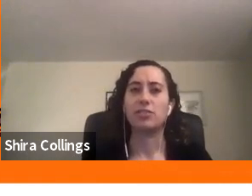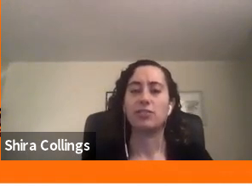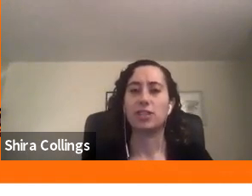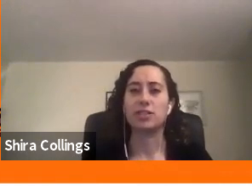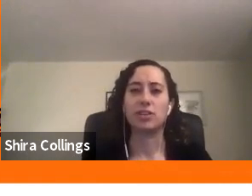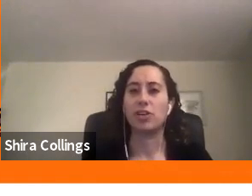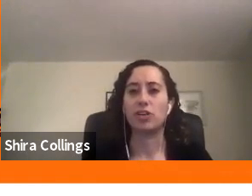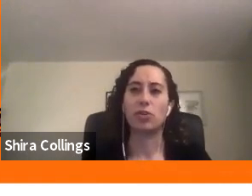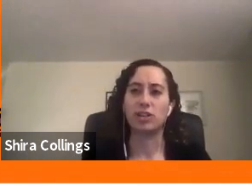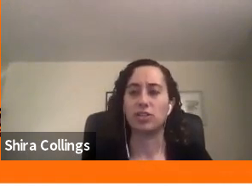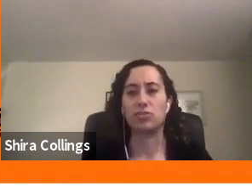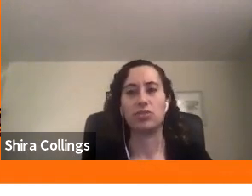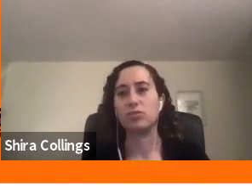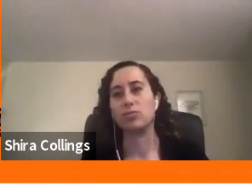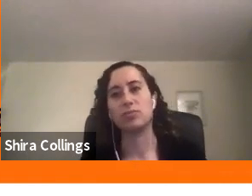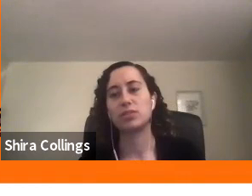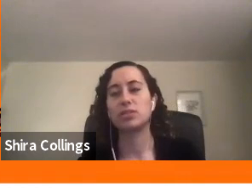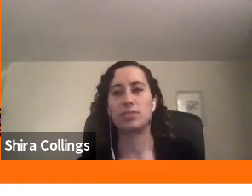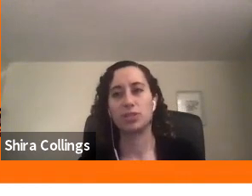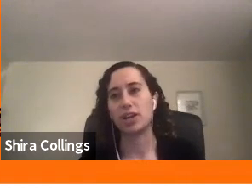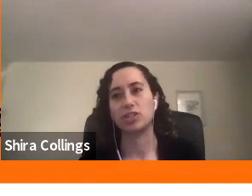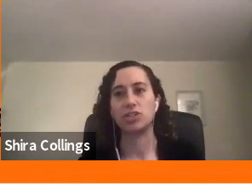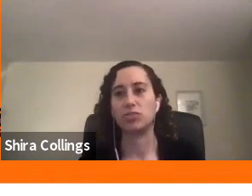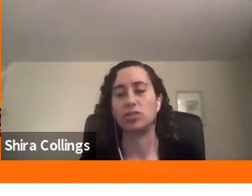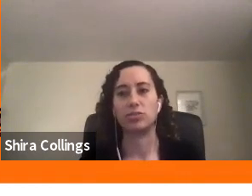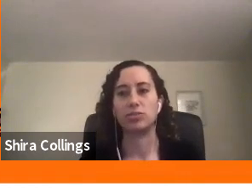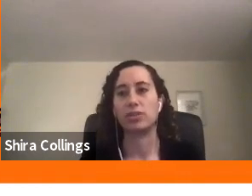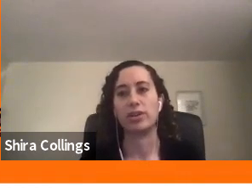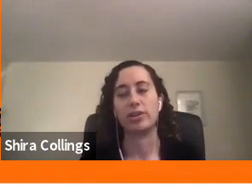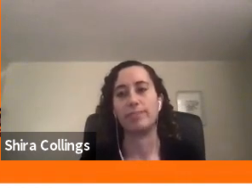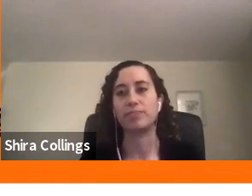That often new research comes out and we see it's more common and that these